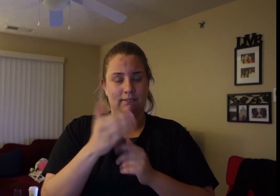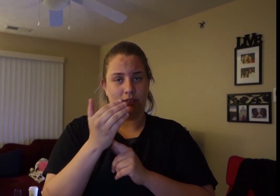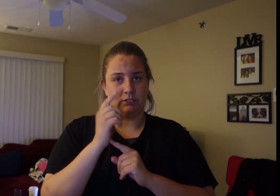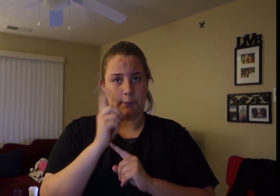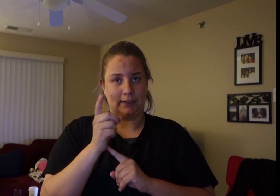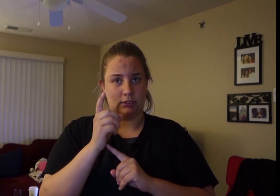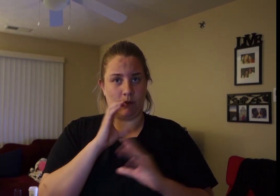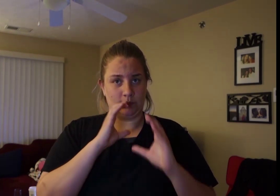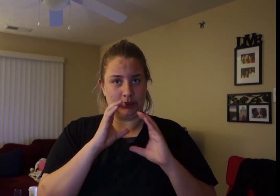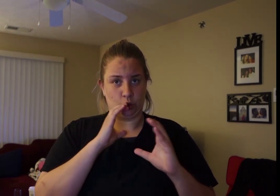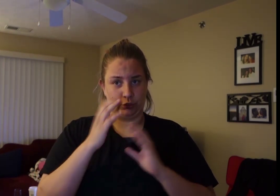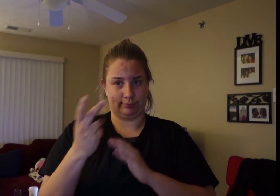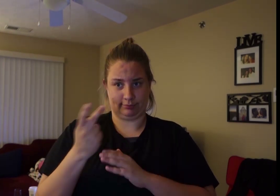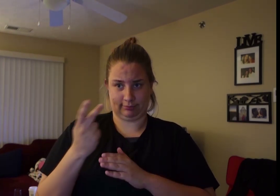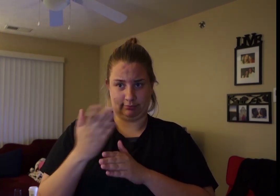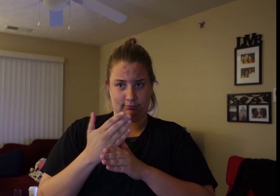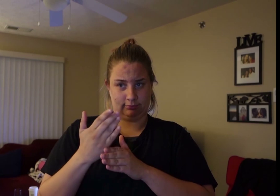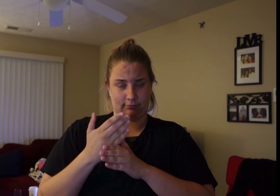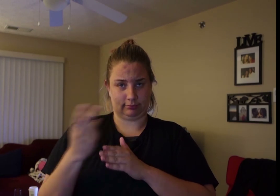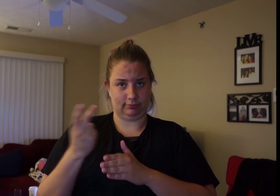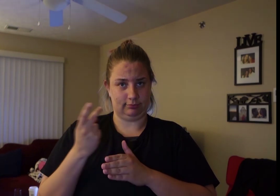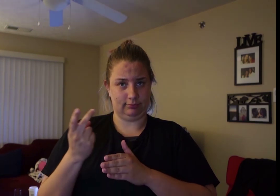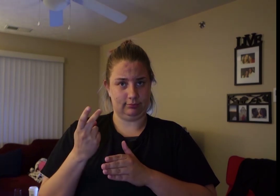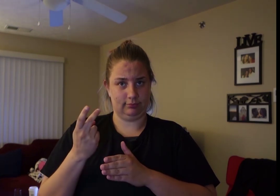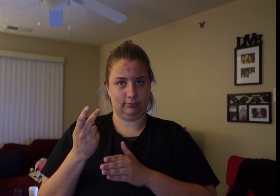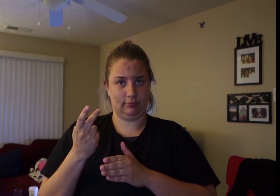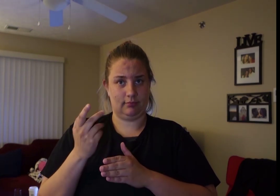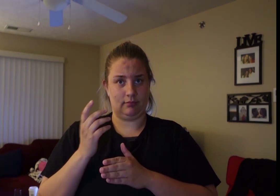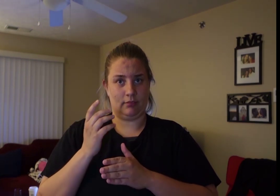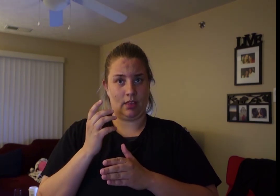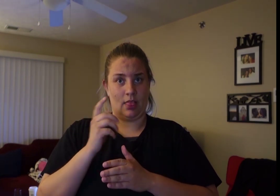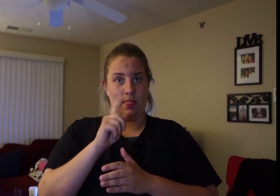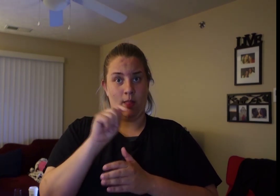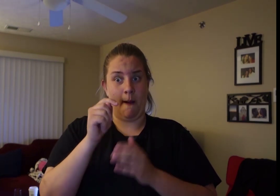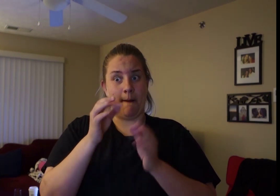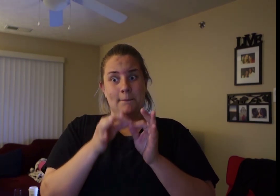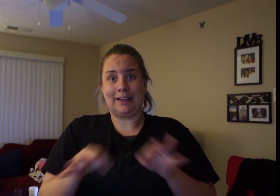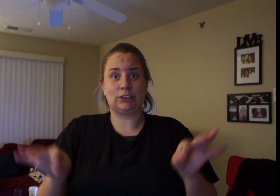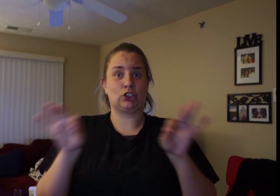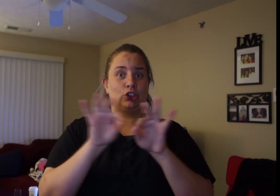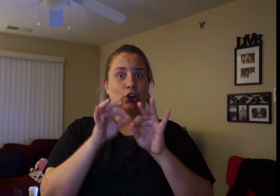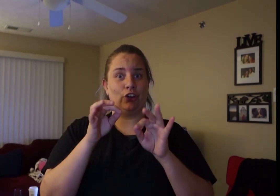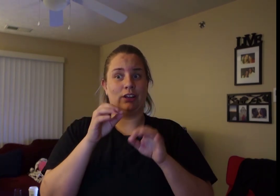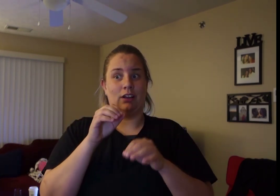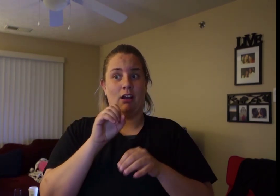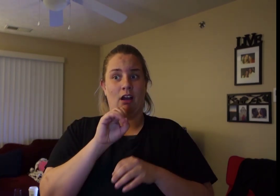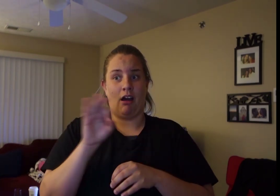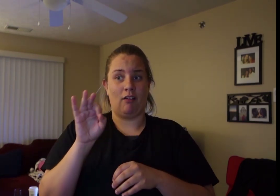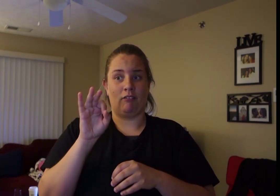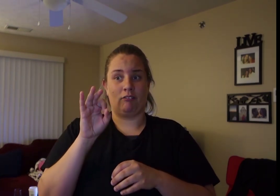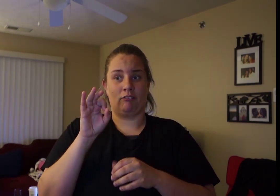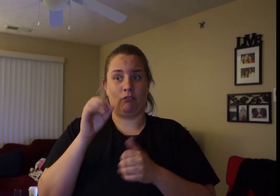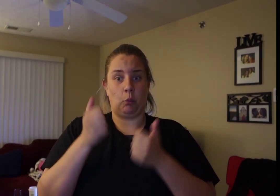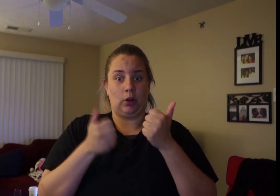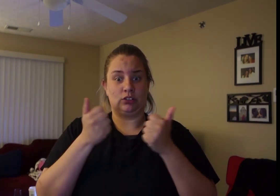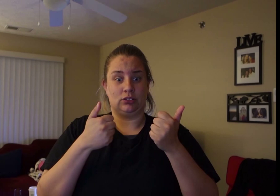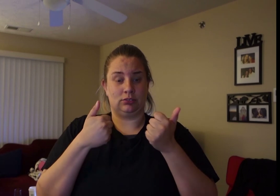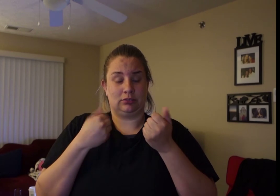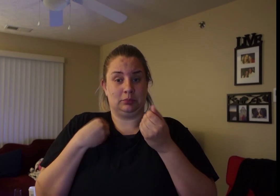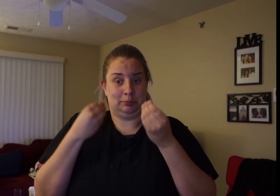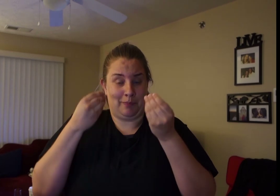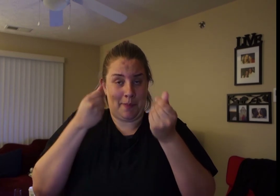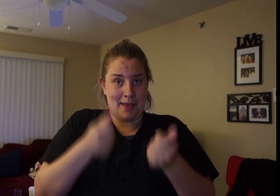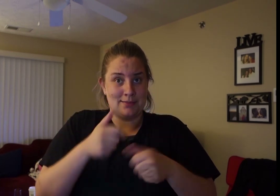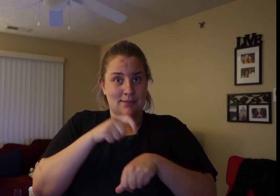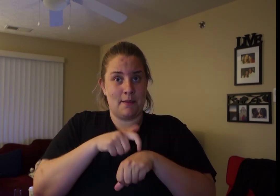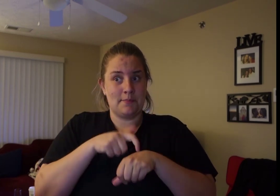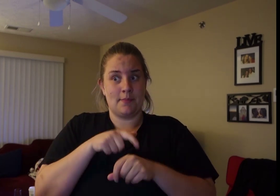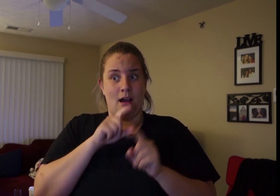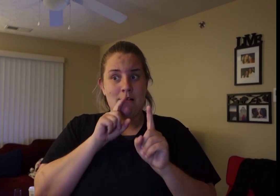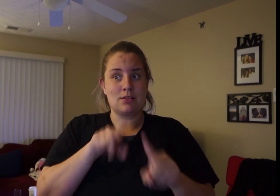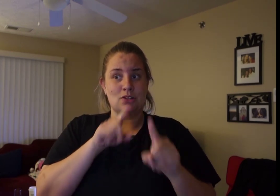in a fifteen minute conversation, the majority of which was spent answering